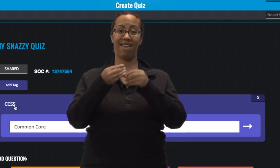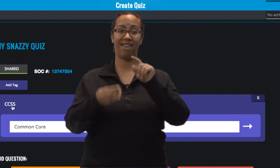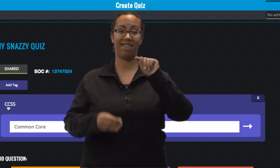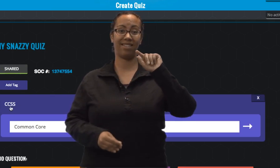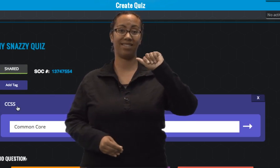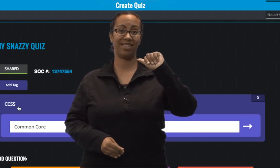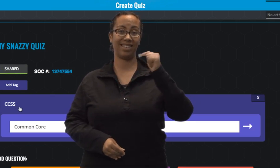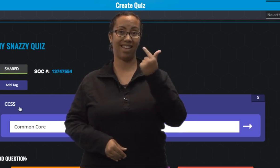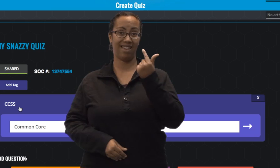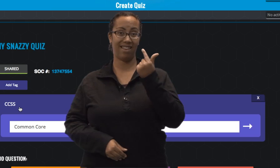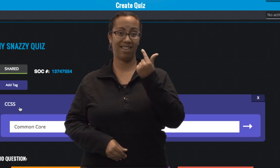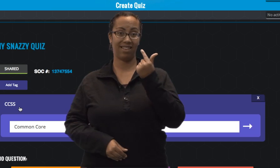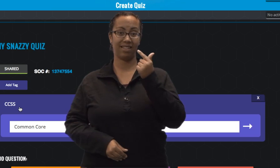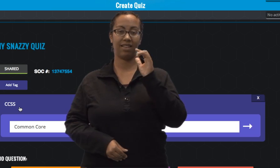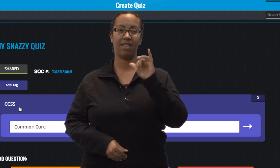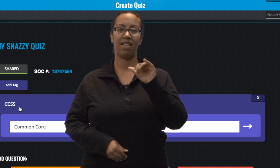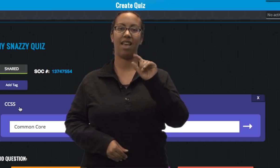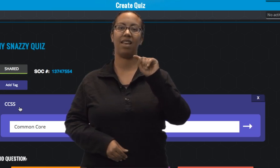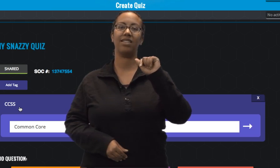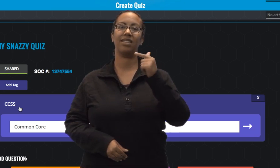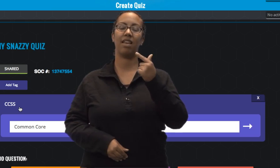Also, if you notice, you can add a tag.